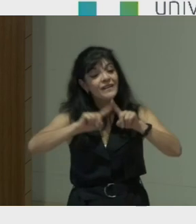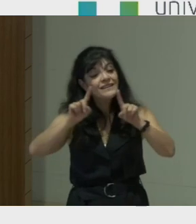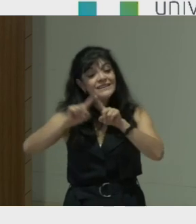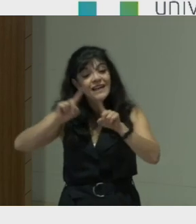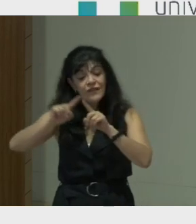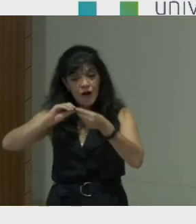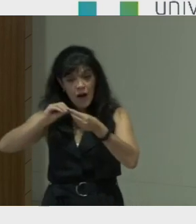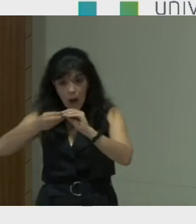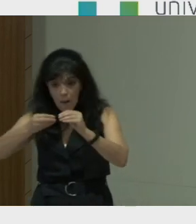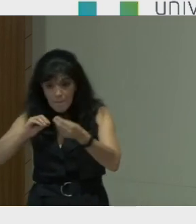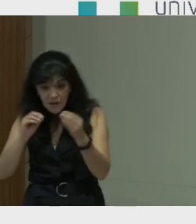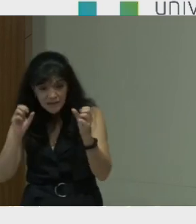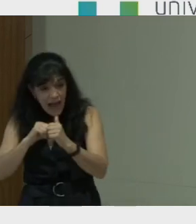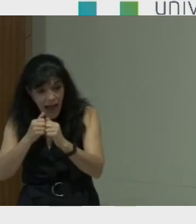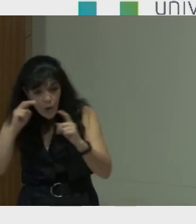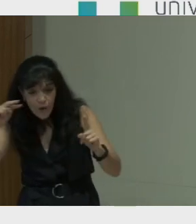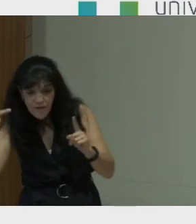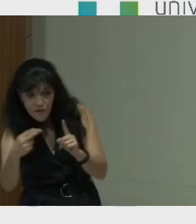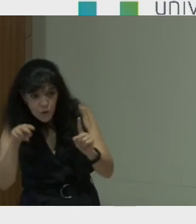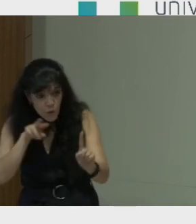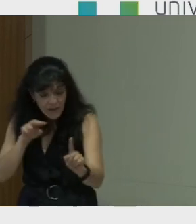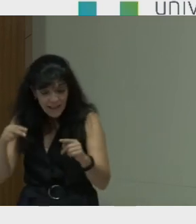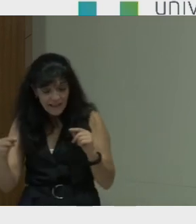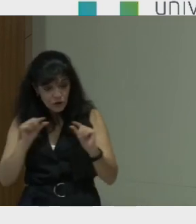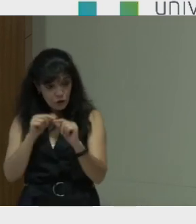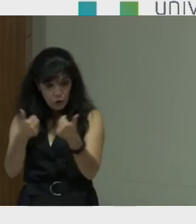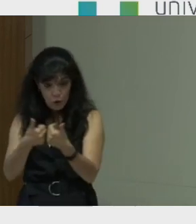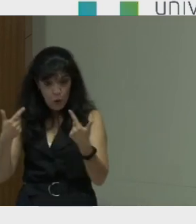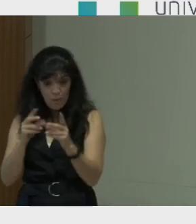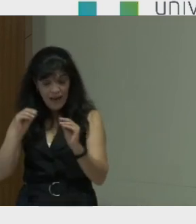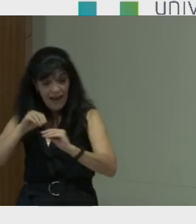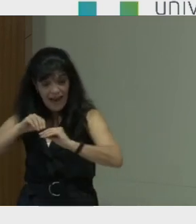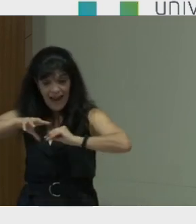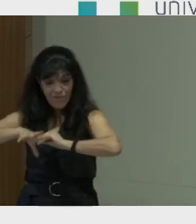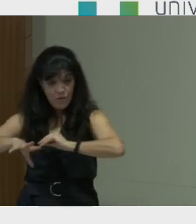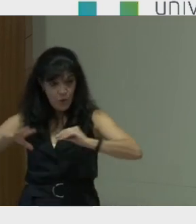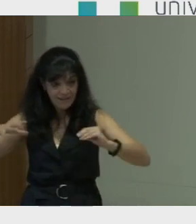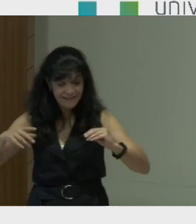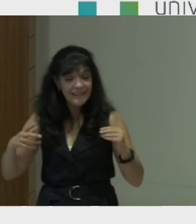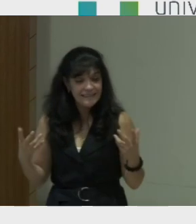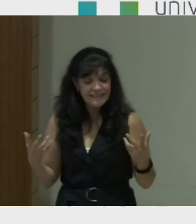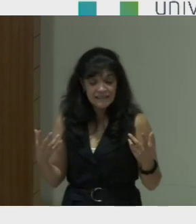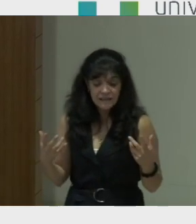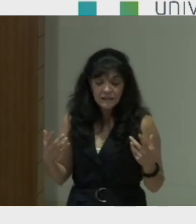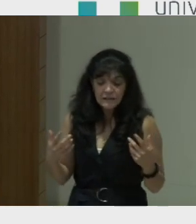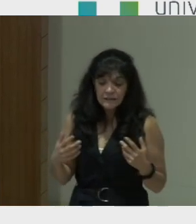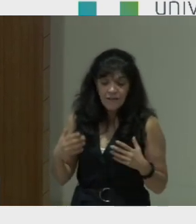The way we deal with these groups also influences their risk because, for example, children